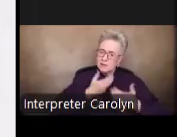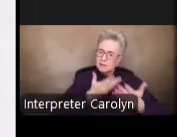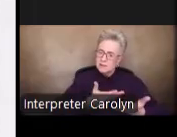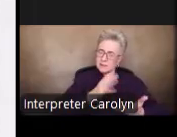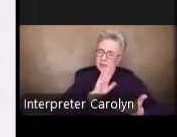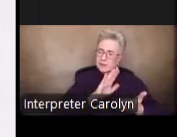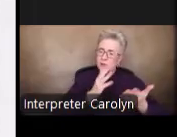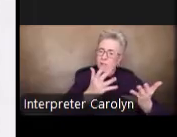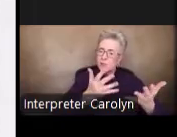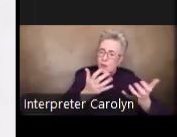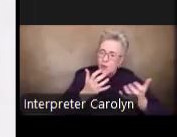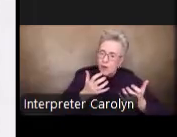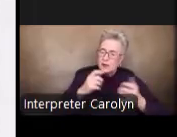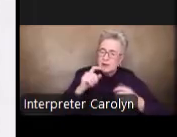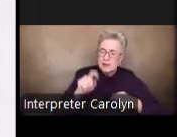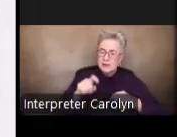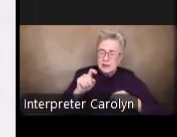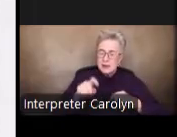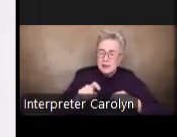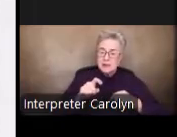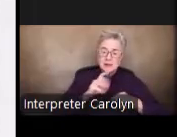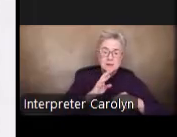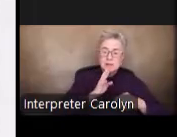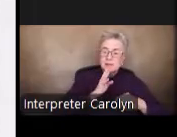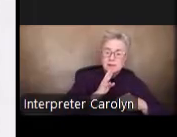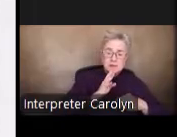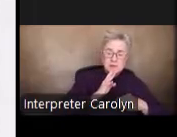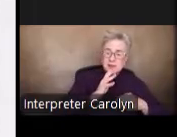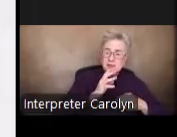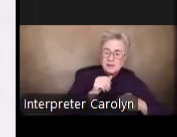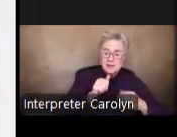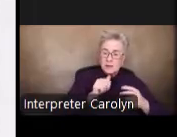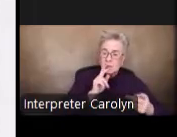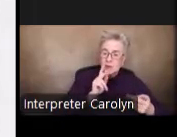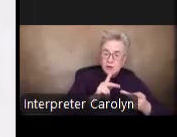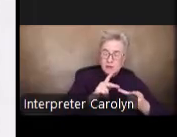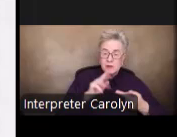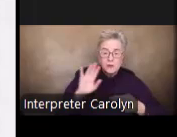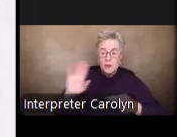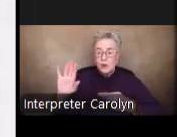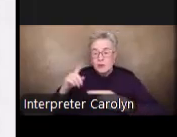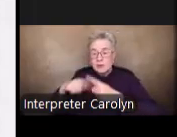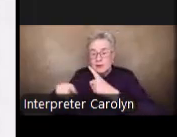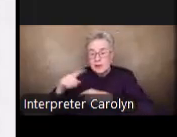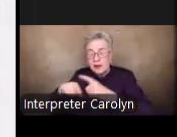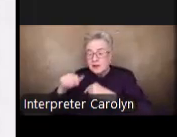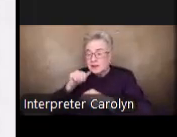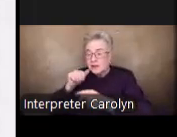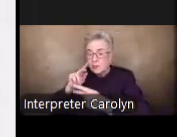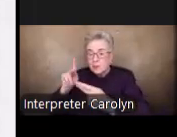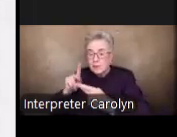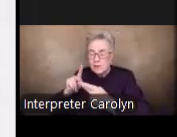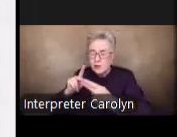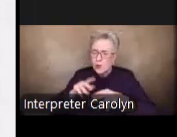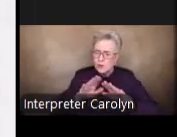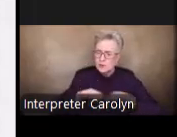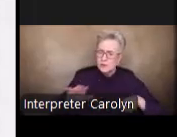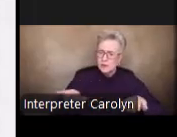articulation or manual production isn't perfect, or are they frustrated because the structure isn't functional